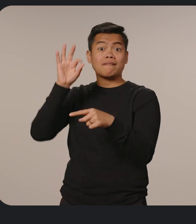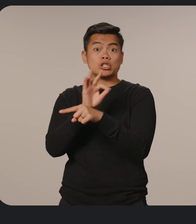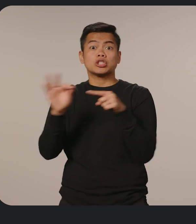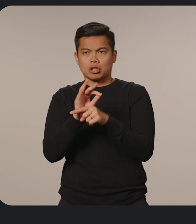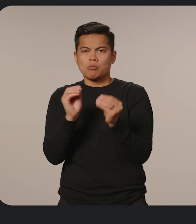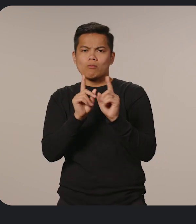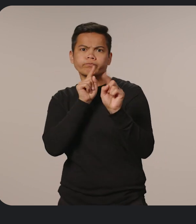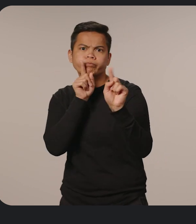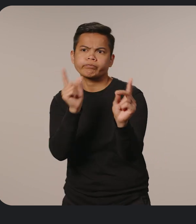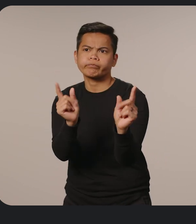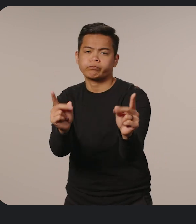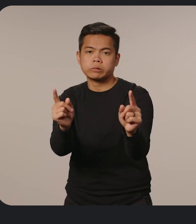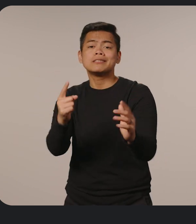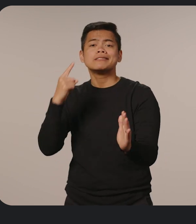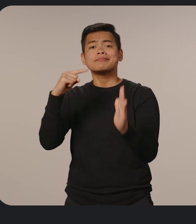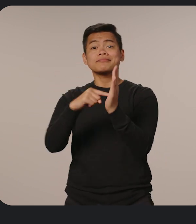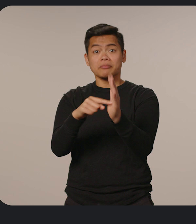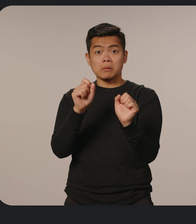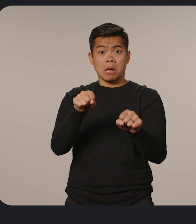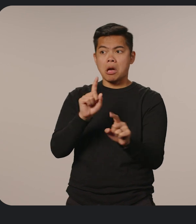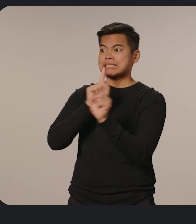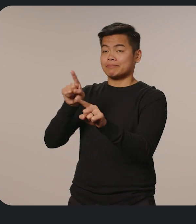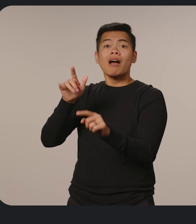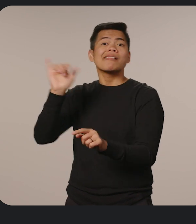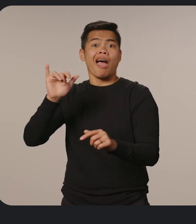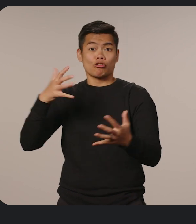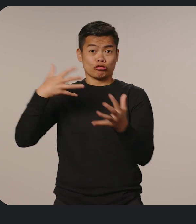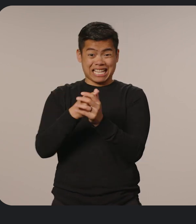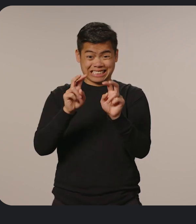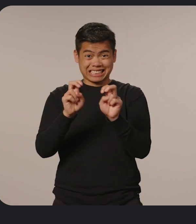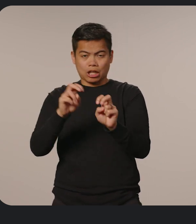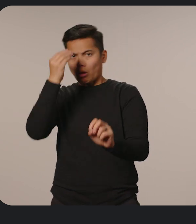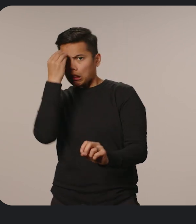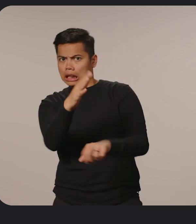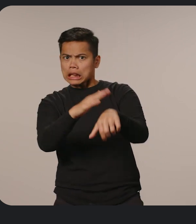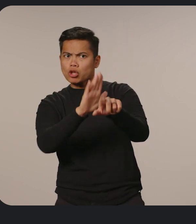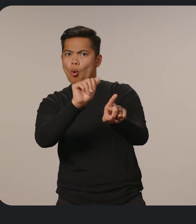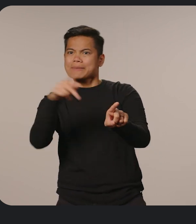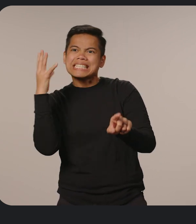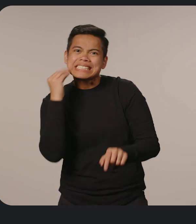intra Cloud functions can now respond to more events for example you can respond